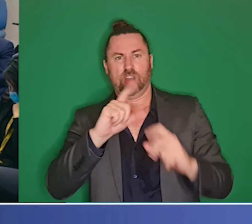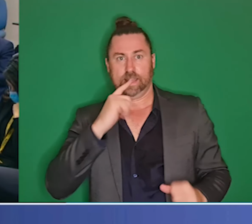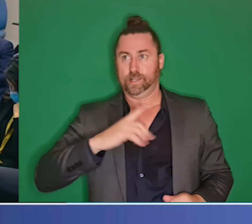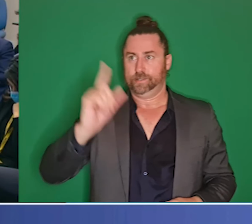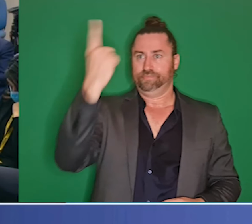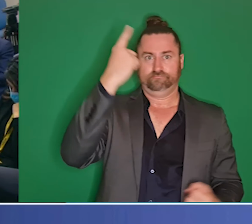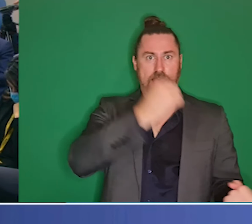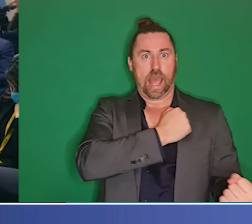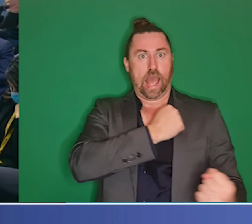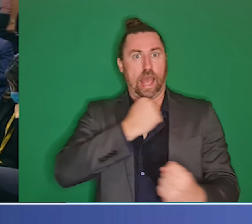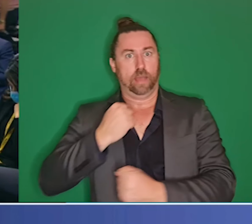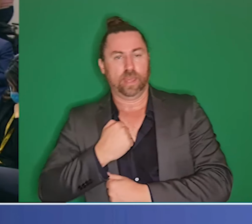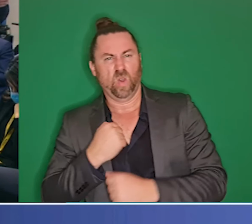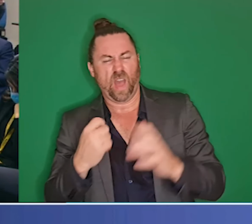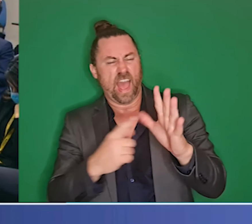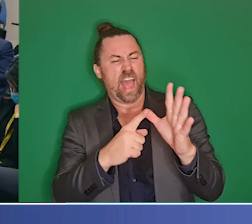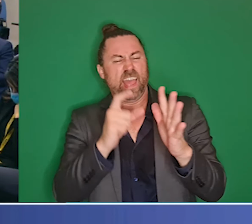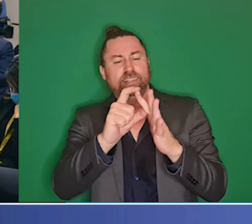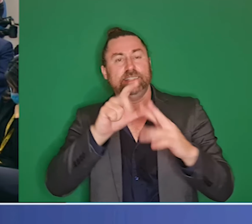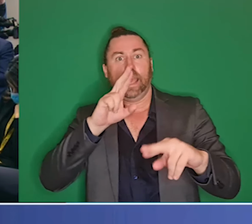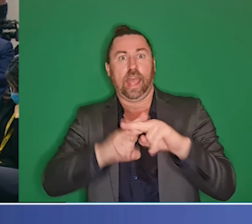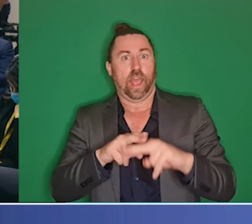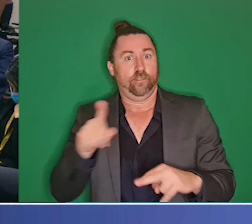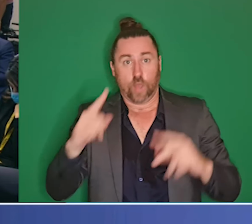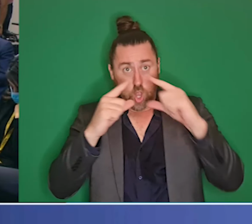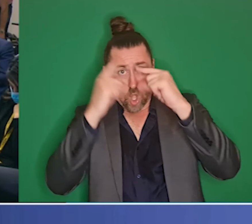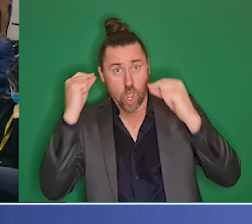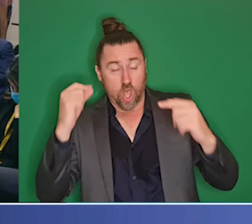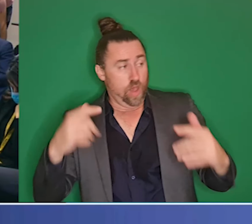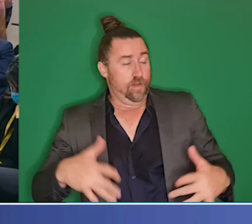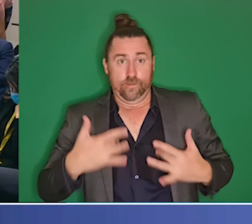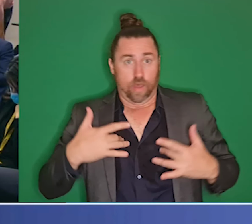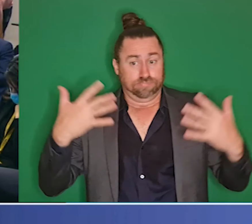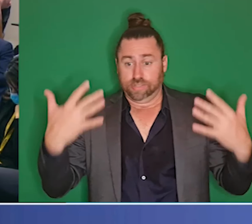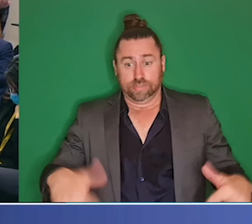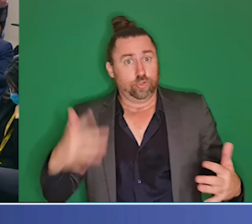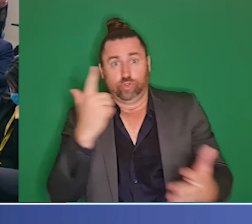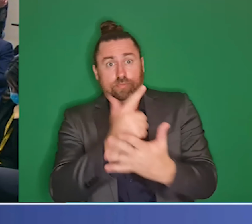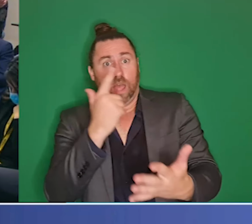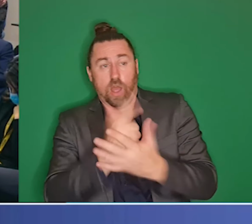They say, "it's time to call in the Defence Force." They're at absolute maximum capacity. Why won't you do that?